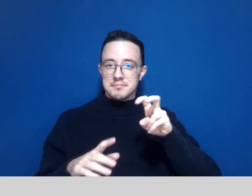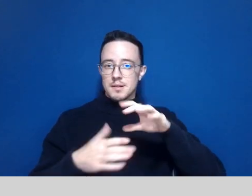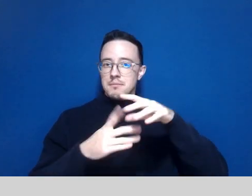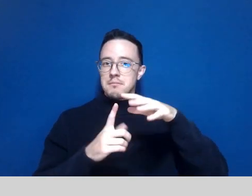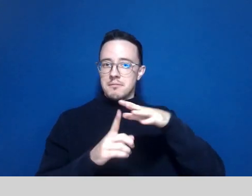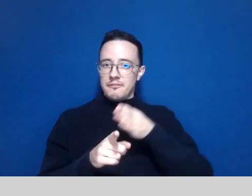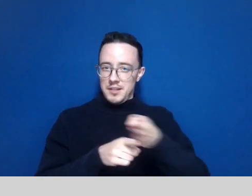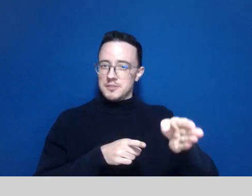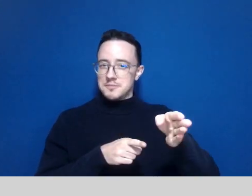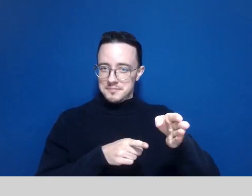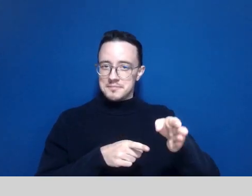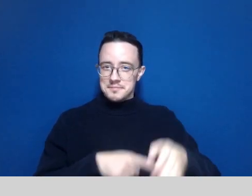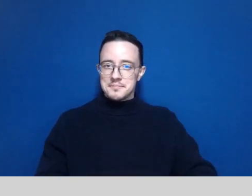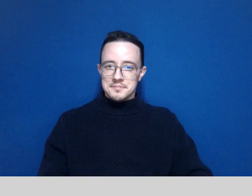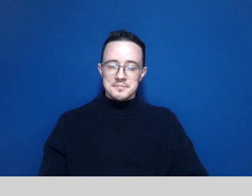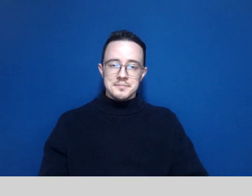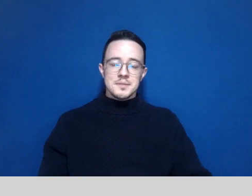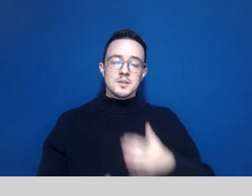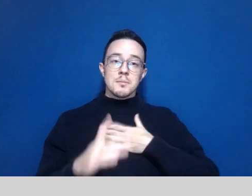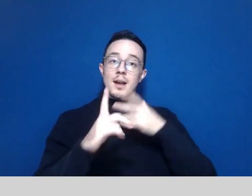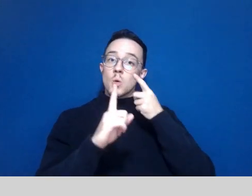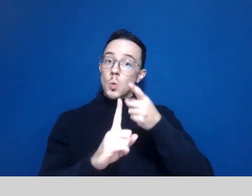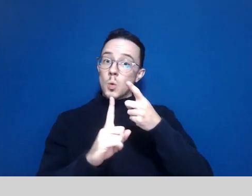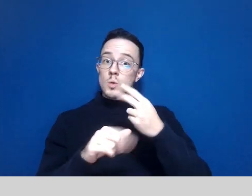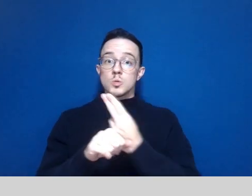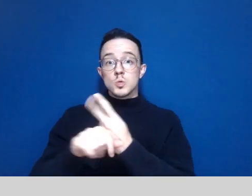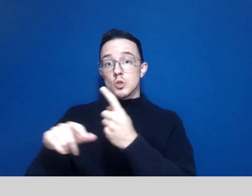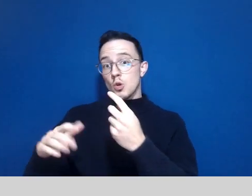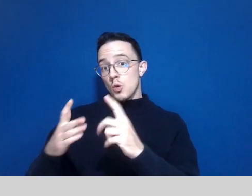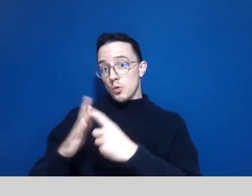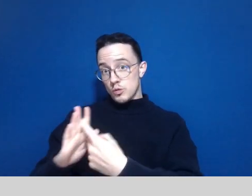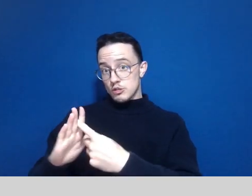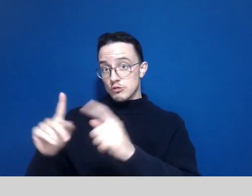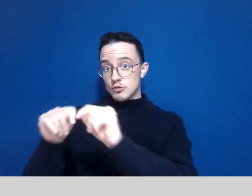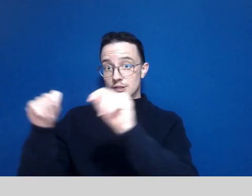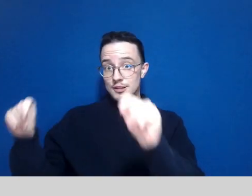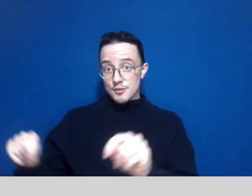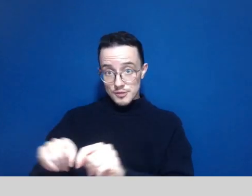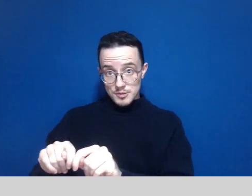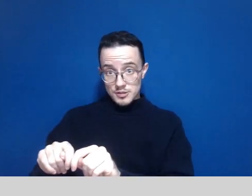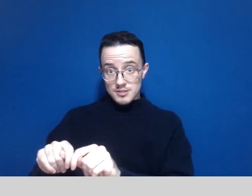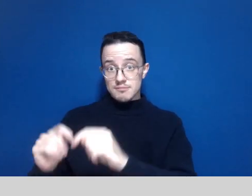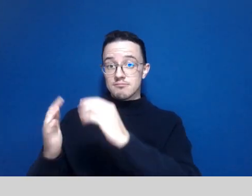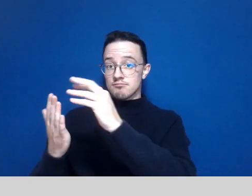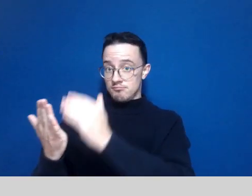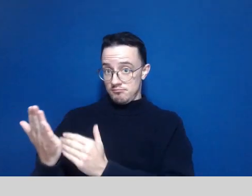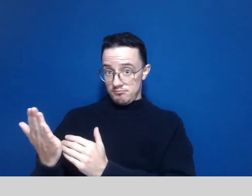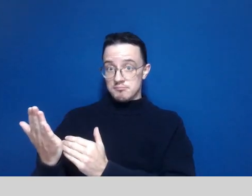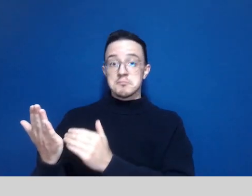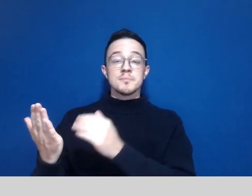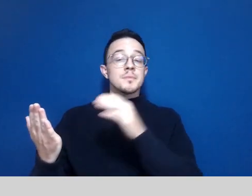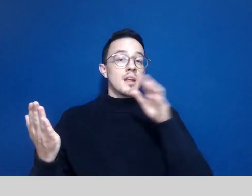My goal for this is to use the original transcription and the updated transcription